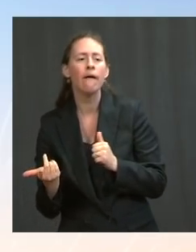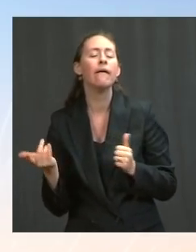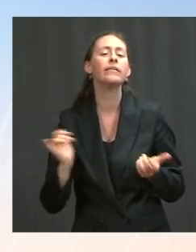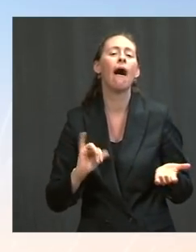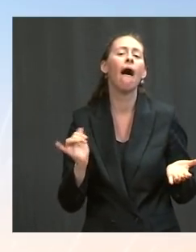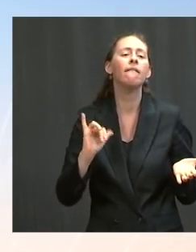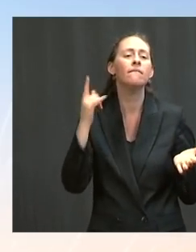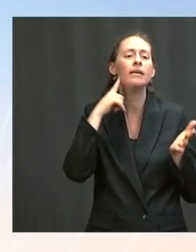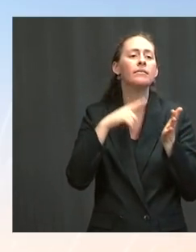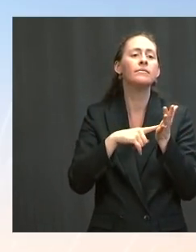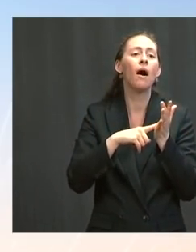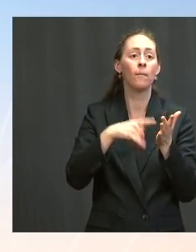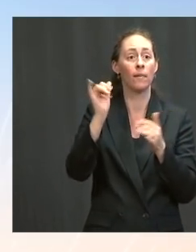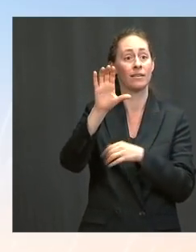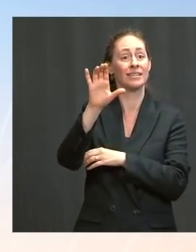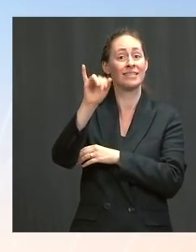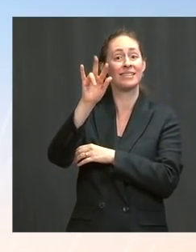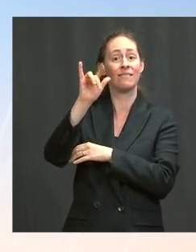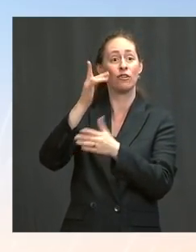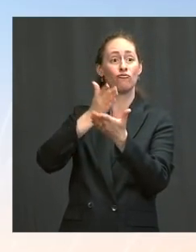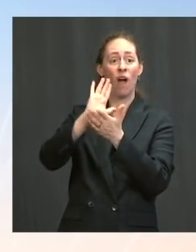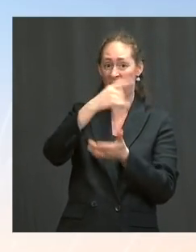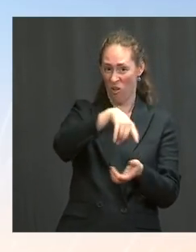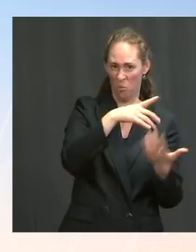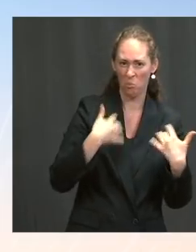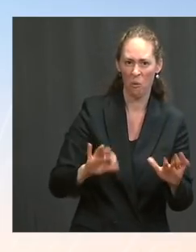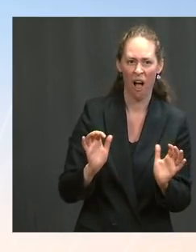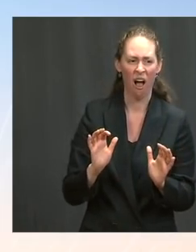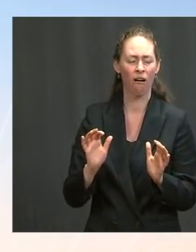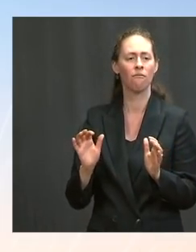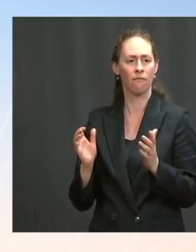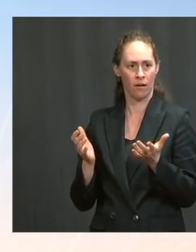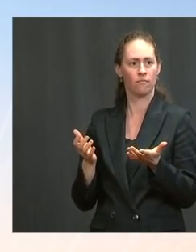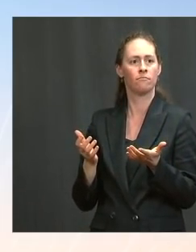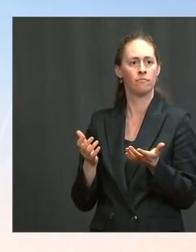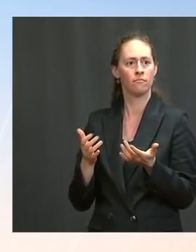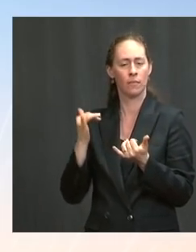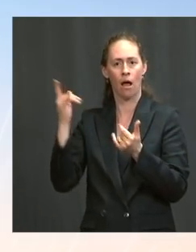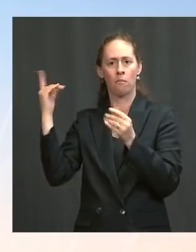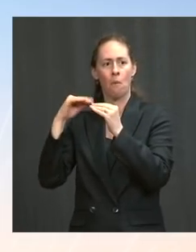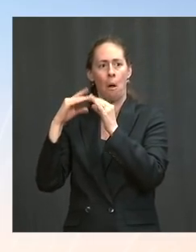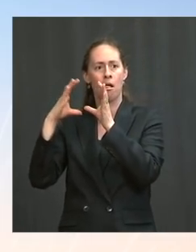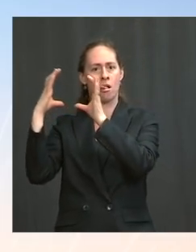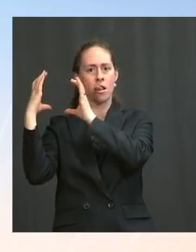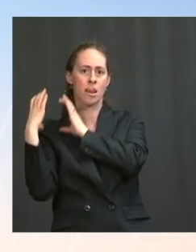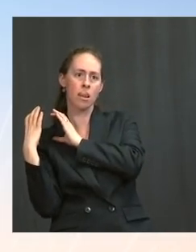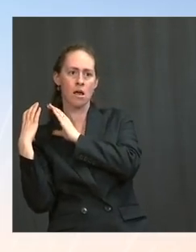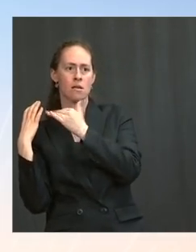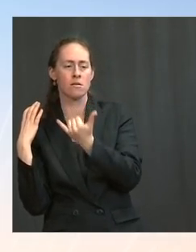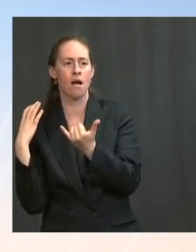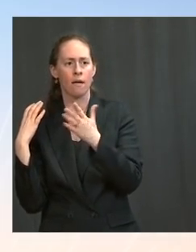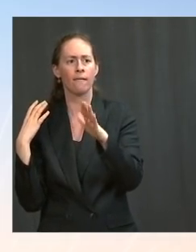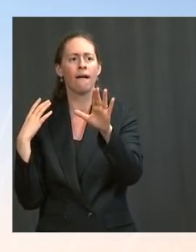If the President himself, with -- with the gravitas, with the weight of this lofty perch -- if he leans in too much on it, it could just backfire.